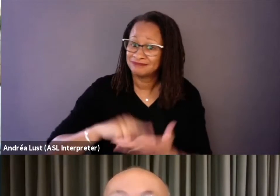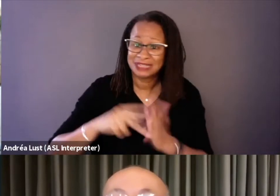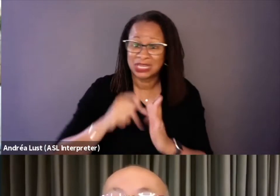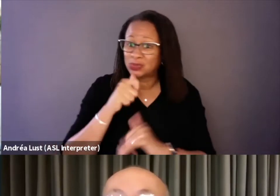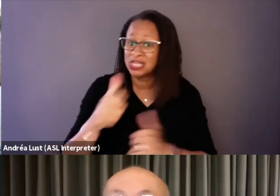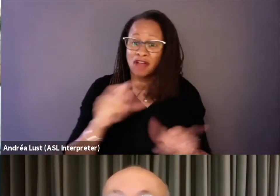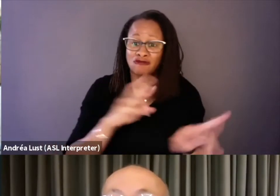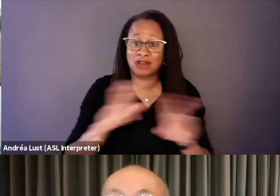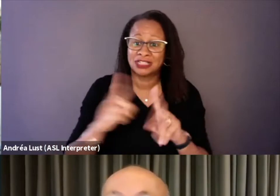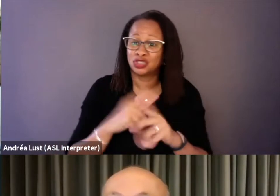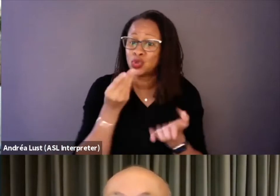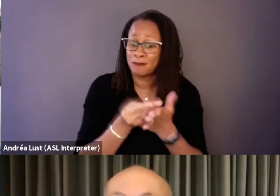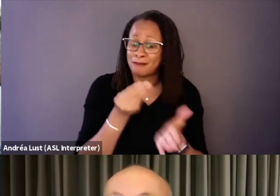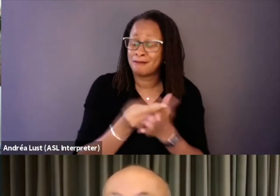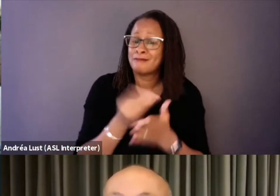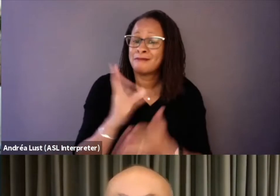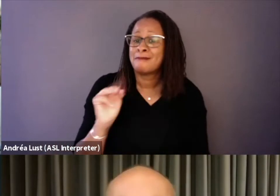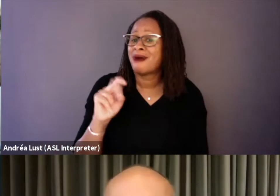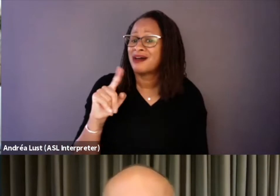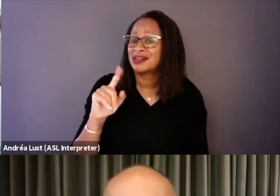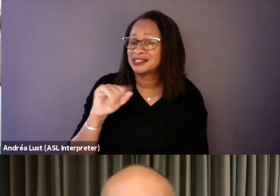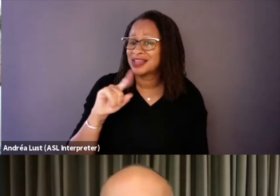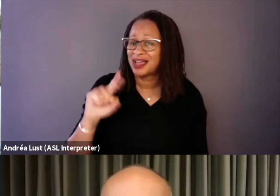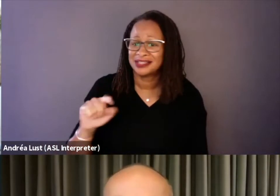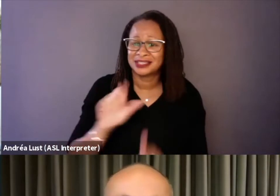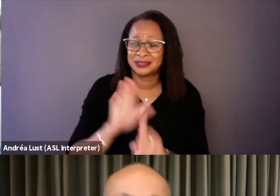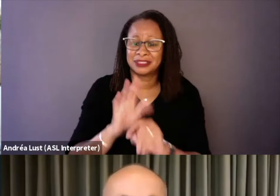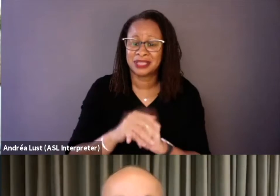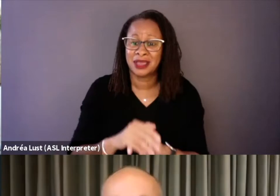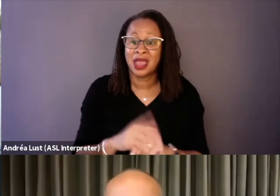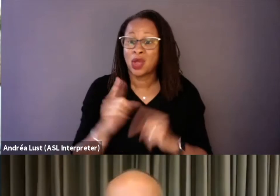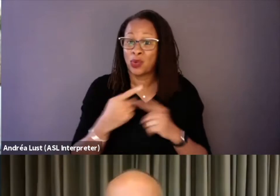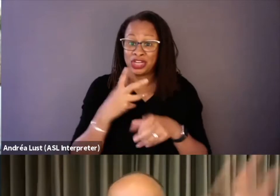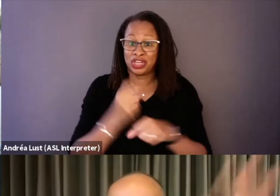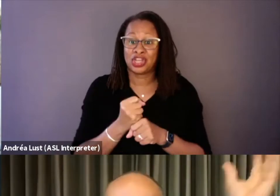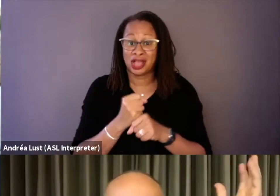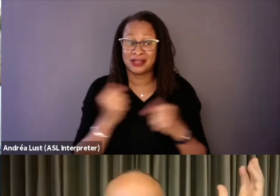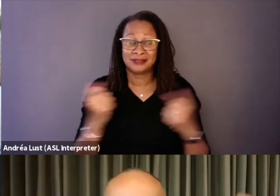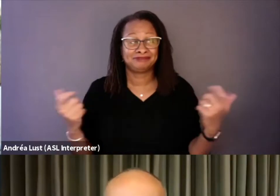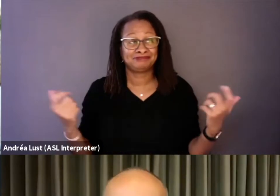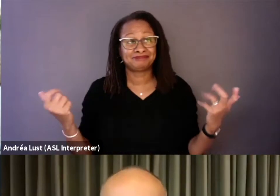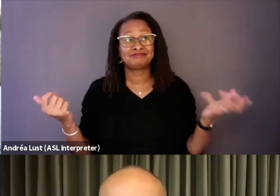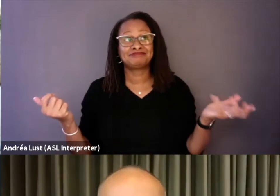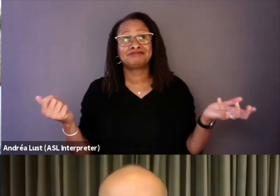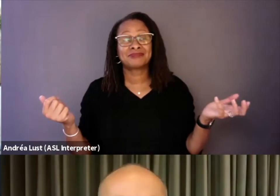When he got the opportunity to do this fabulous installation in the basement of some uptown house,